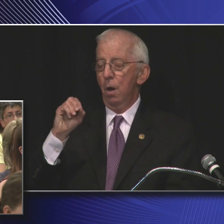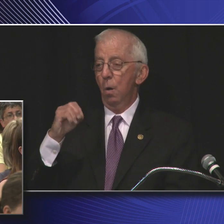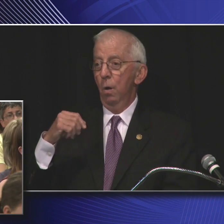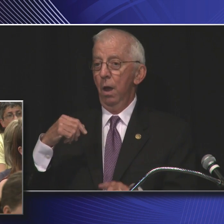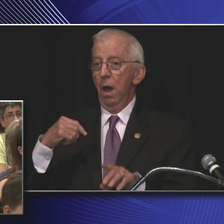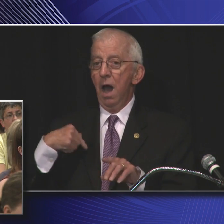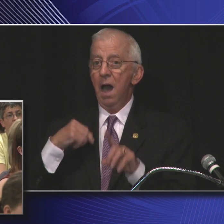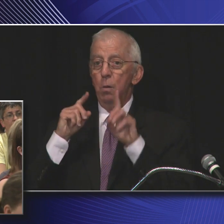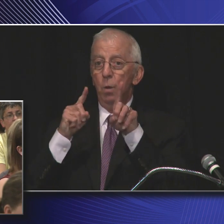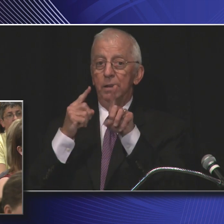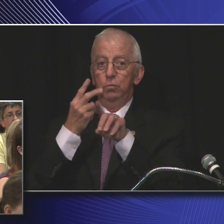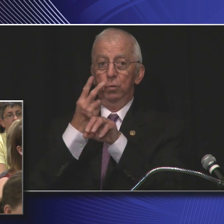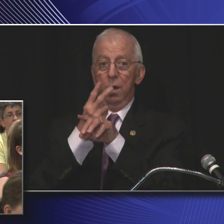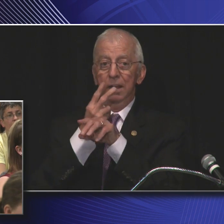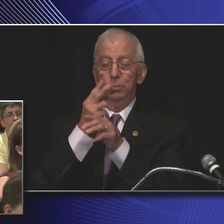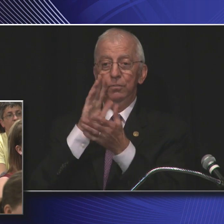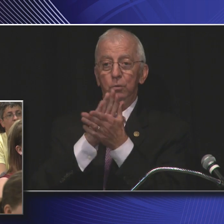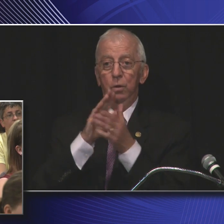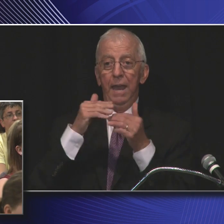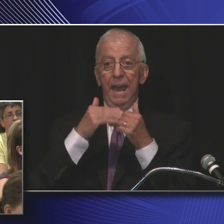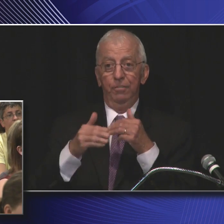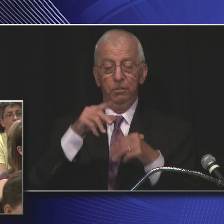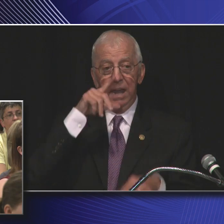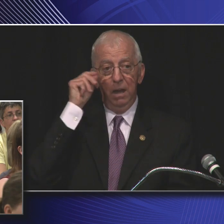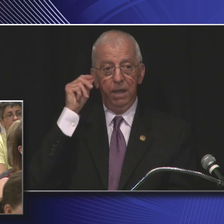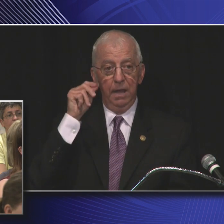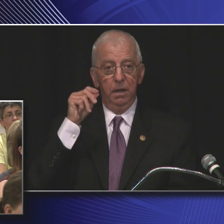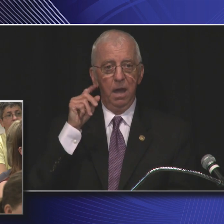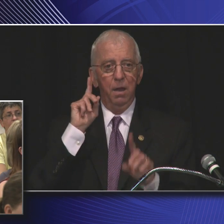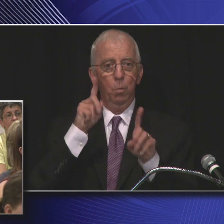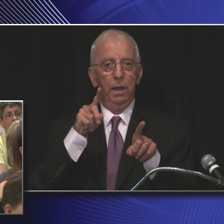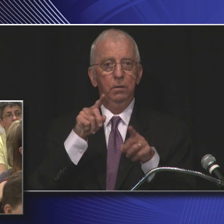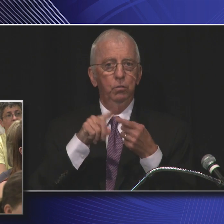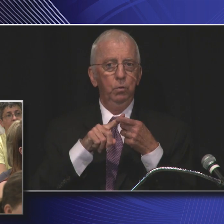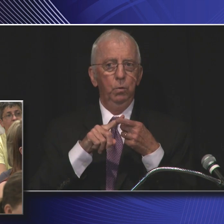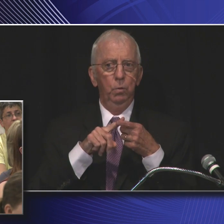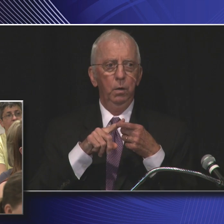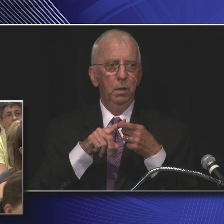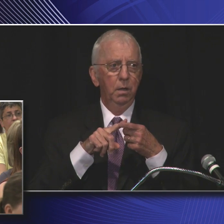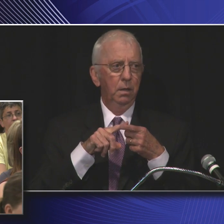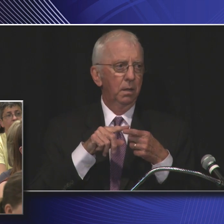So I went to graduate school after Gallaudet. I went to,